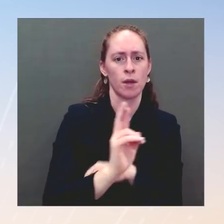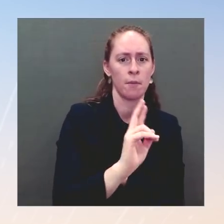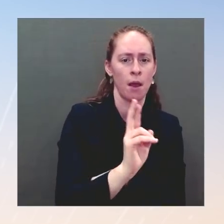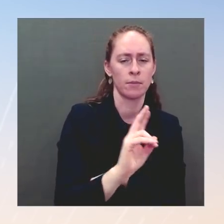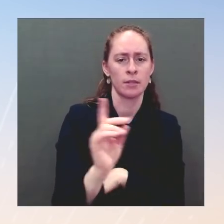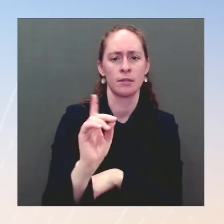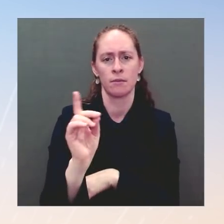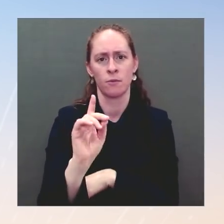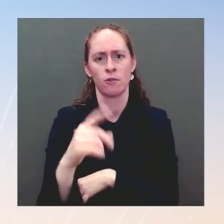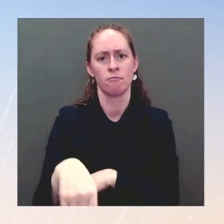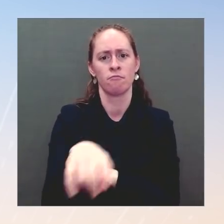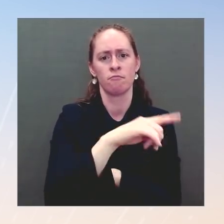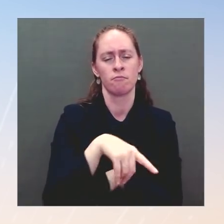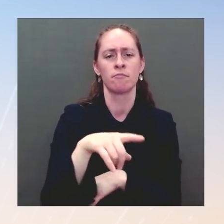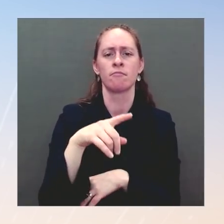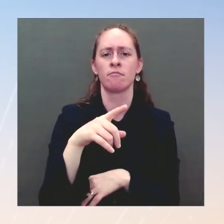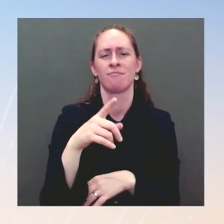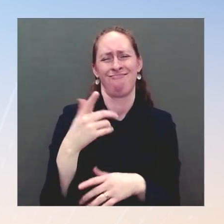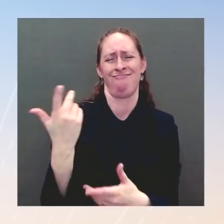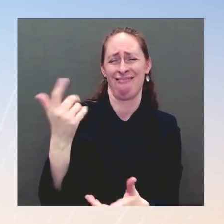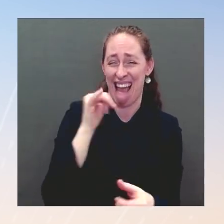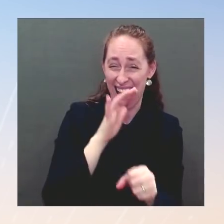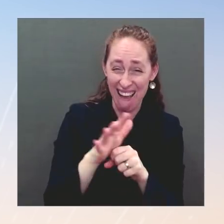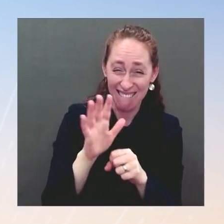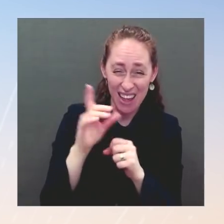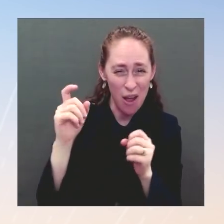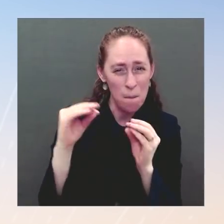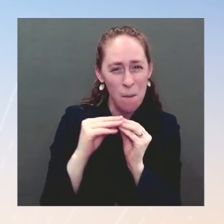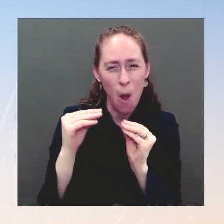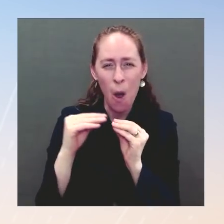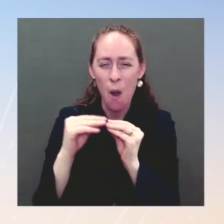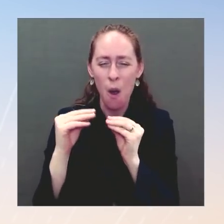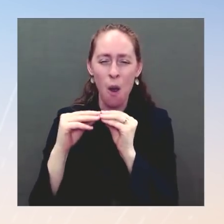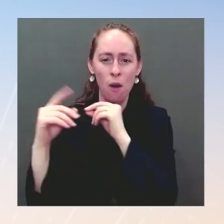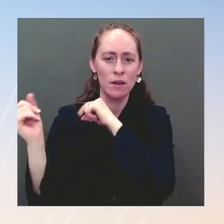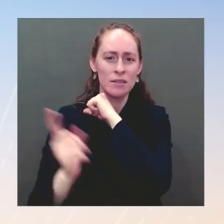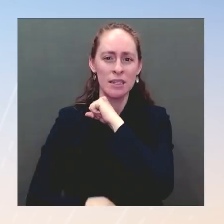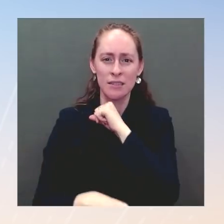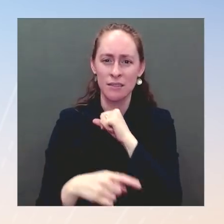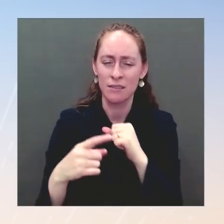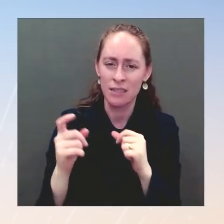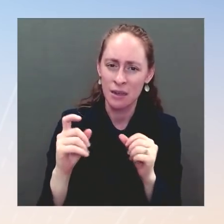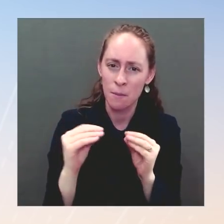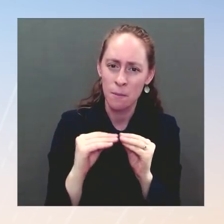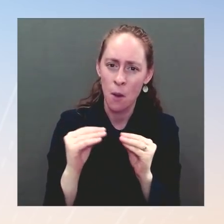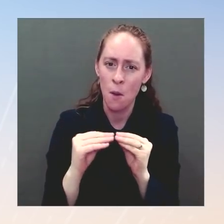"…the administration must go further." Today, Senator Graham called the administration's initial response "inadequate,"